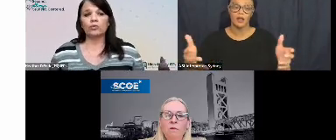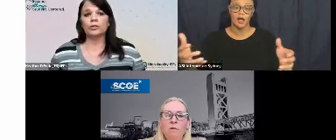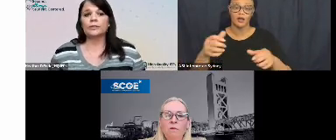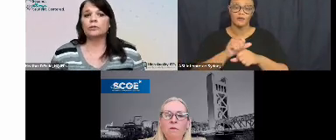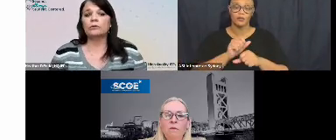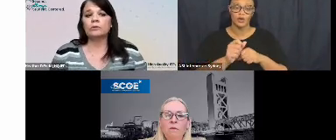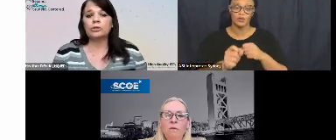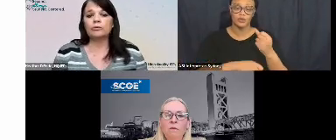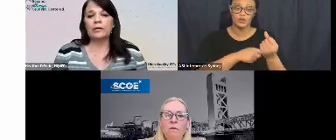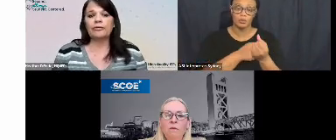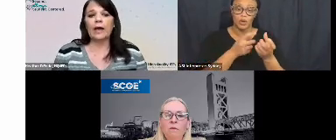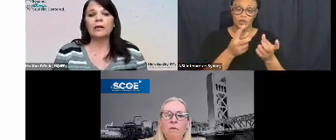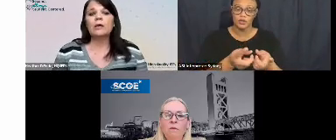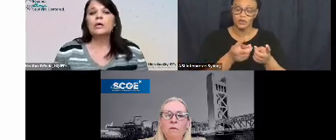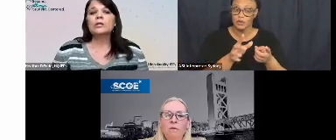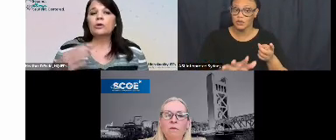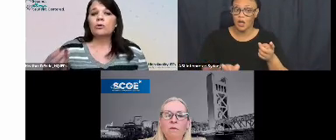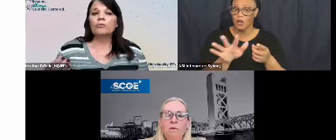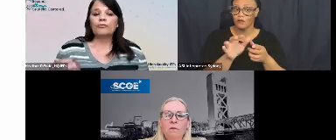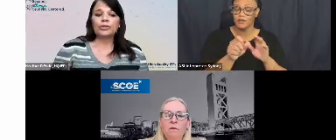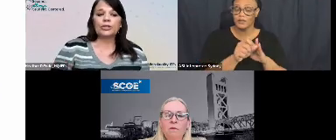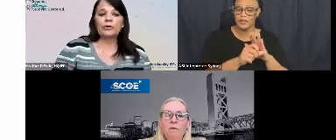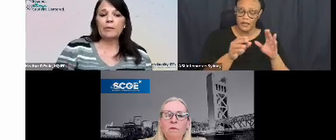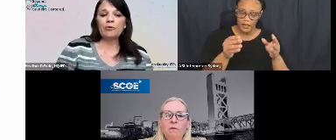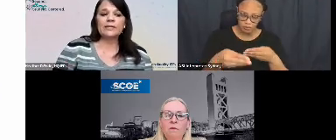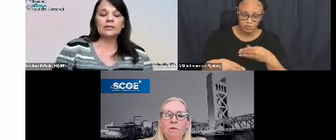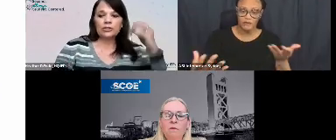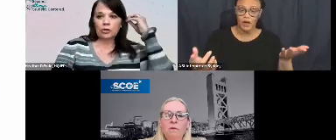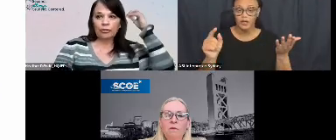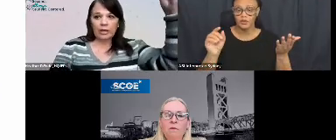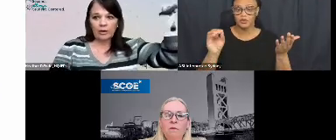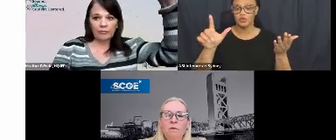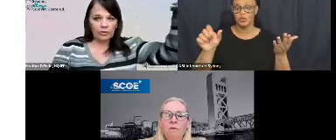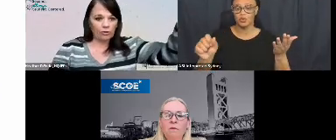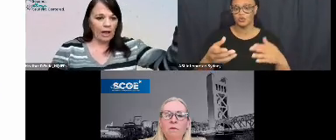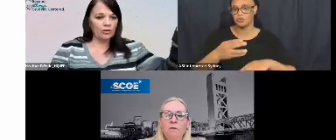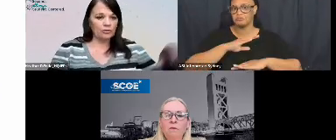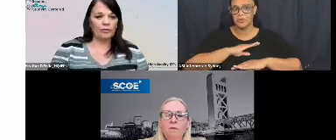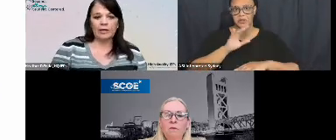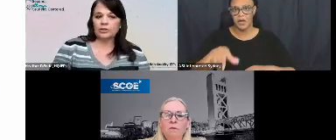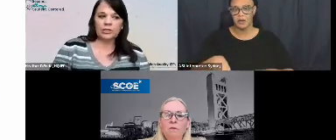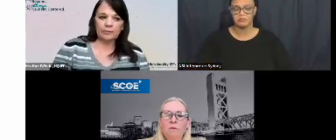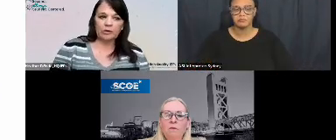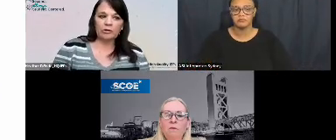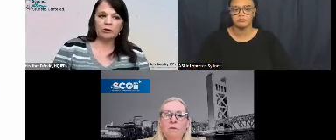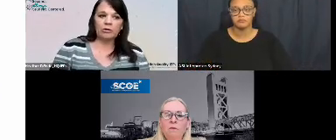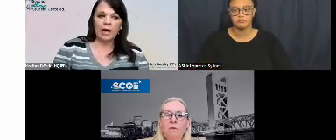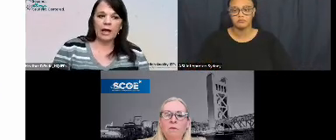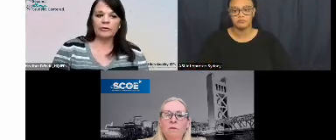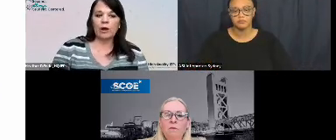them tools to to meet that. So just remember it's don't think of your al typical algebra